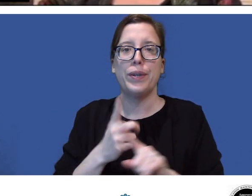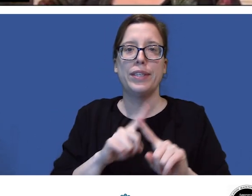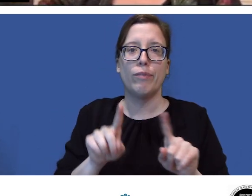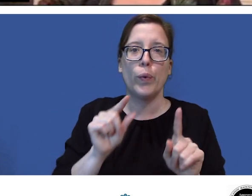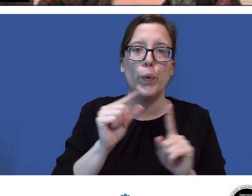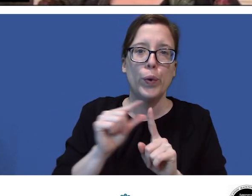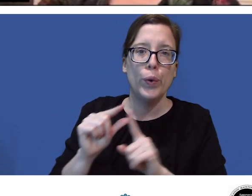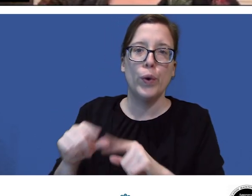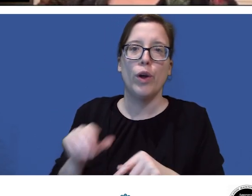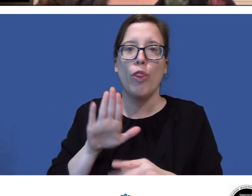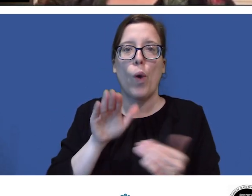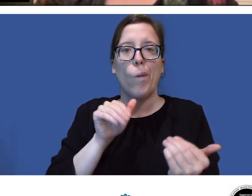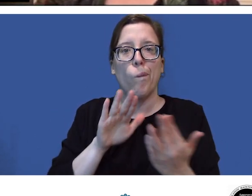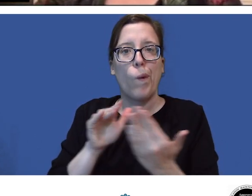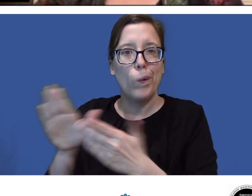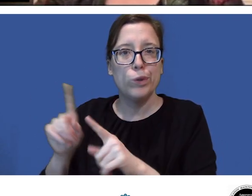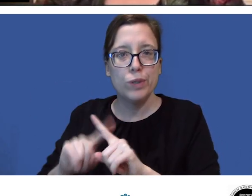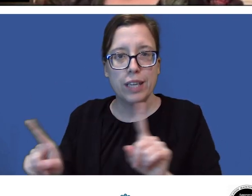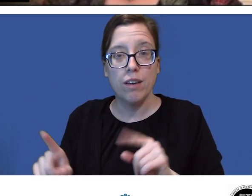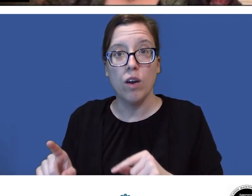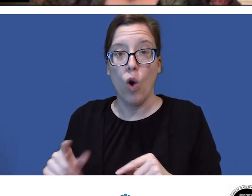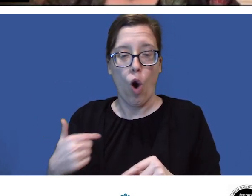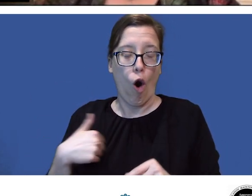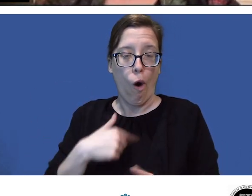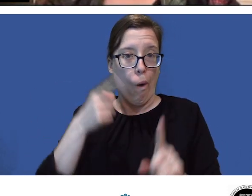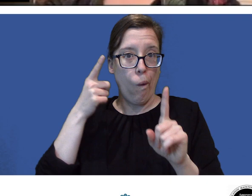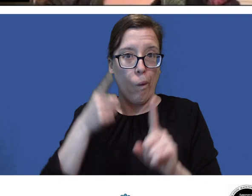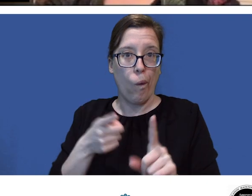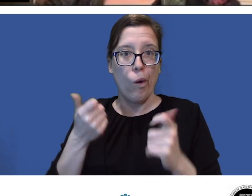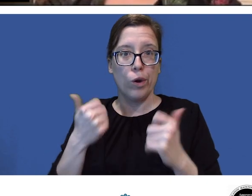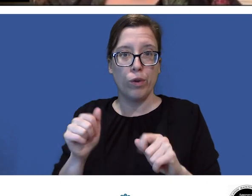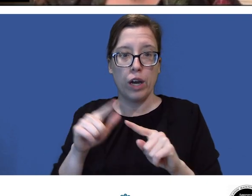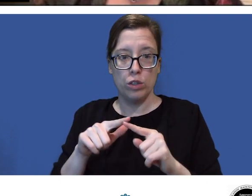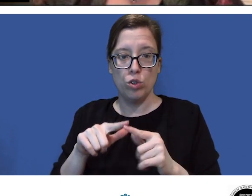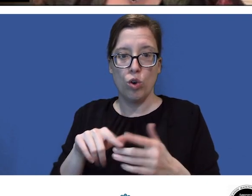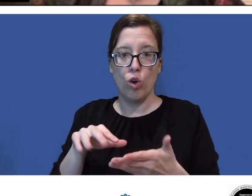use different words, approach things differently. We all try